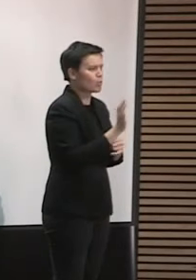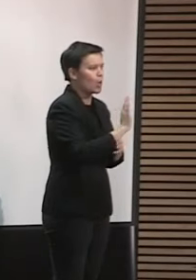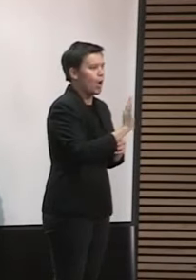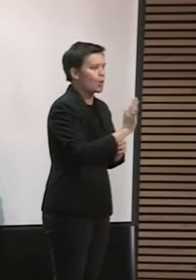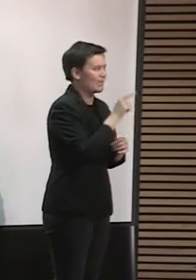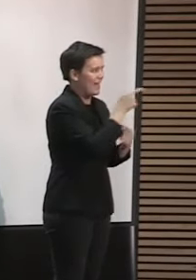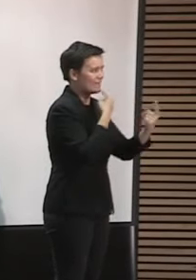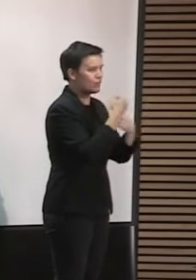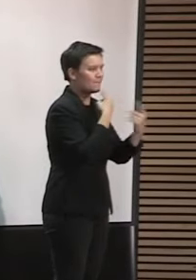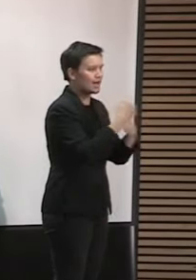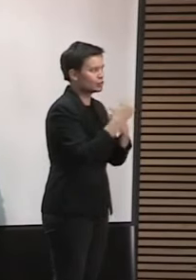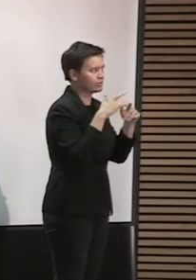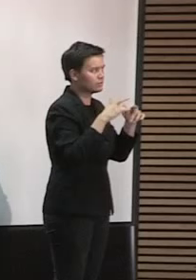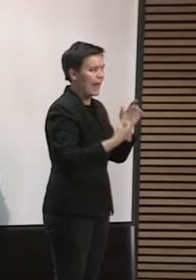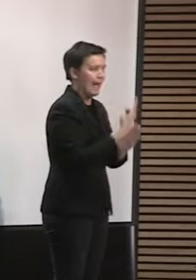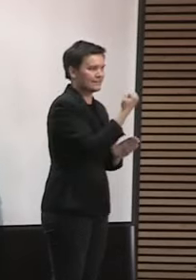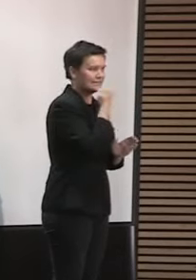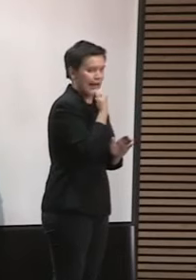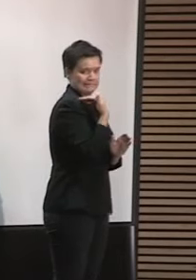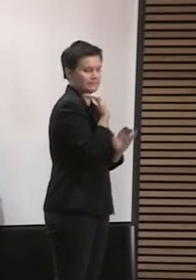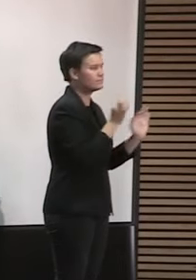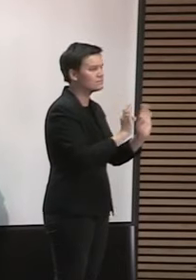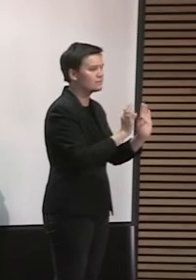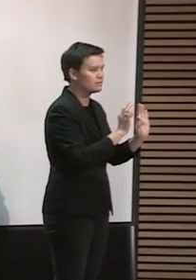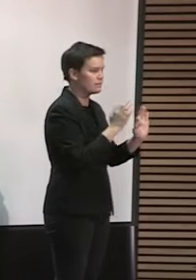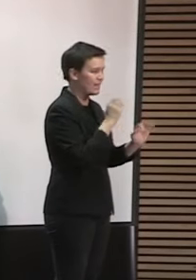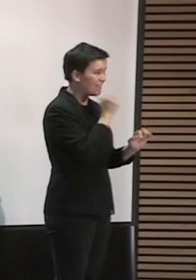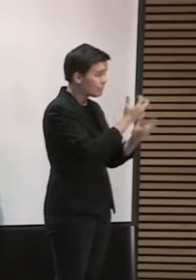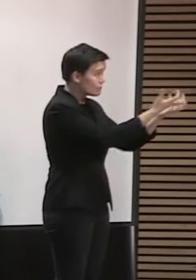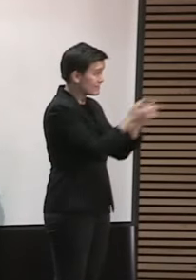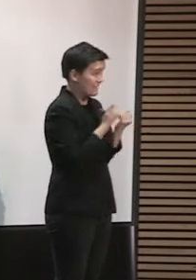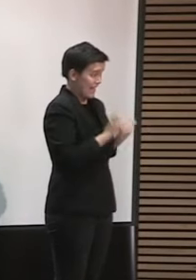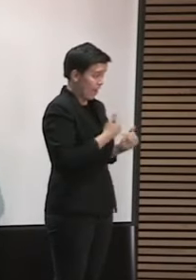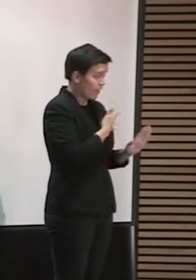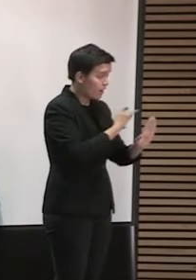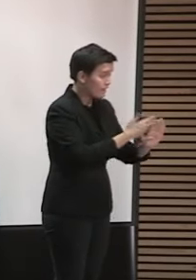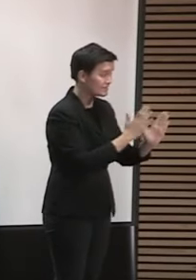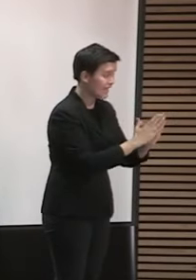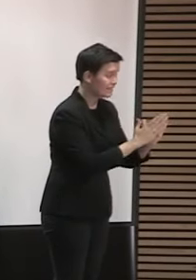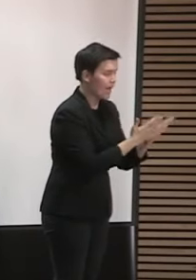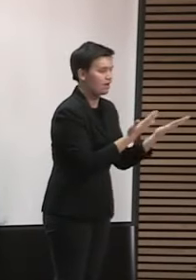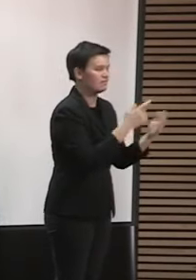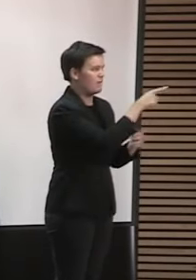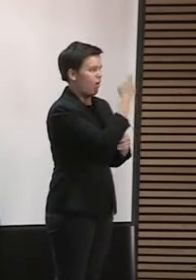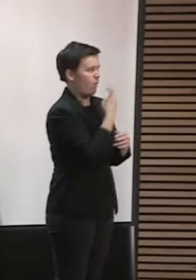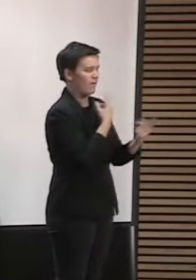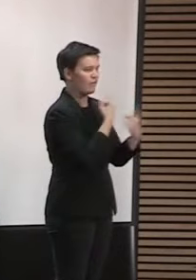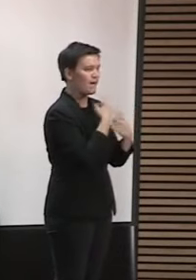The thing we've always said is the day 3 and day 12 testing regime is the most robust we can have